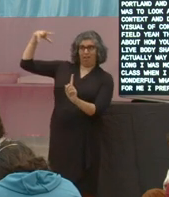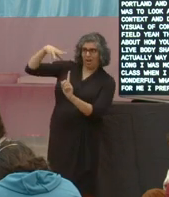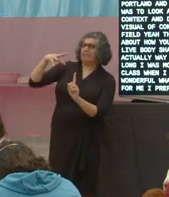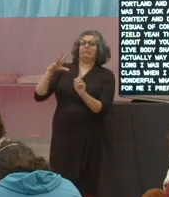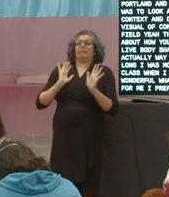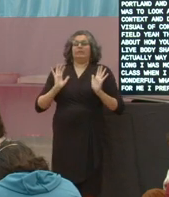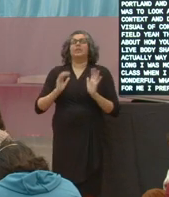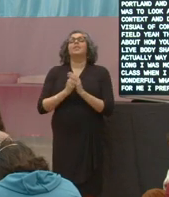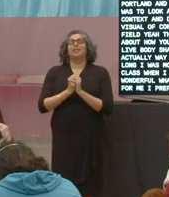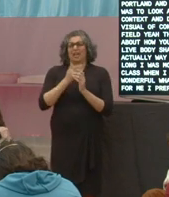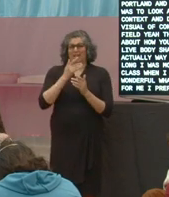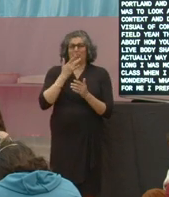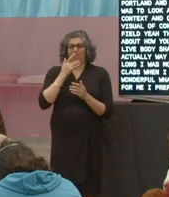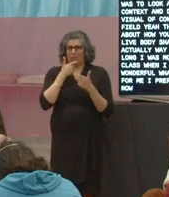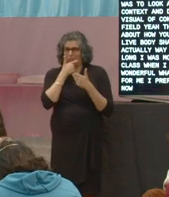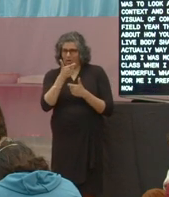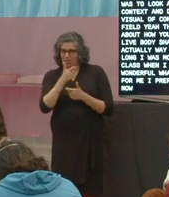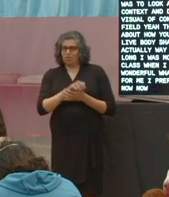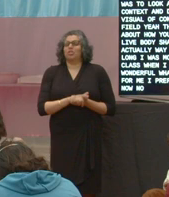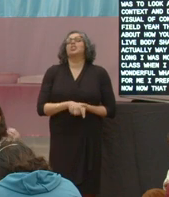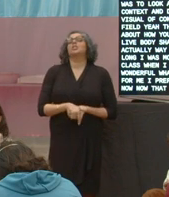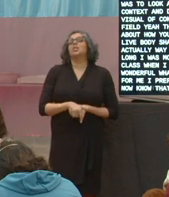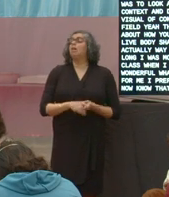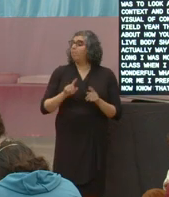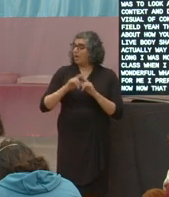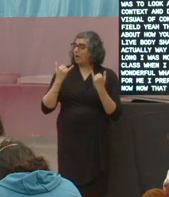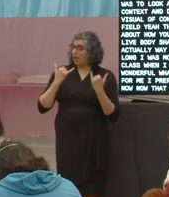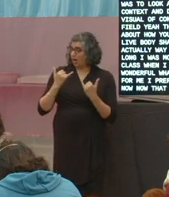decades later, thinking back to that moment of just being